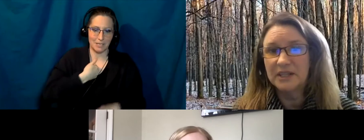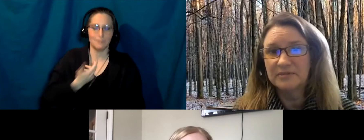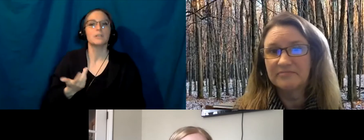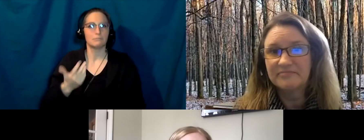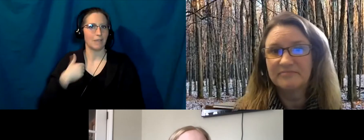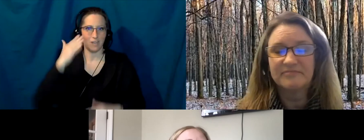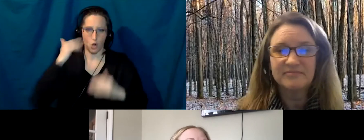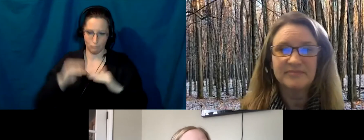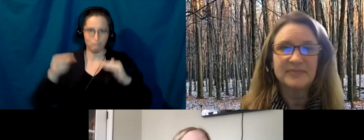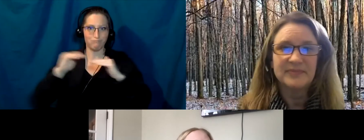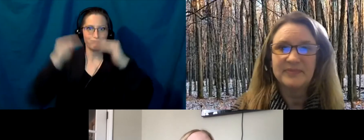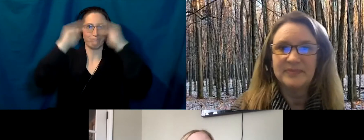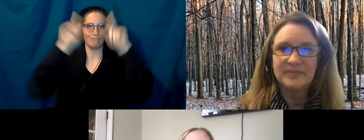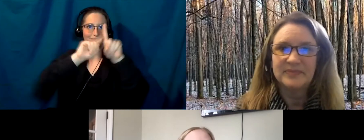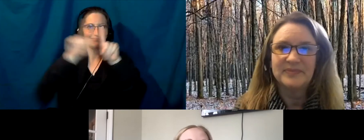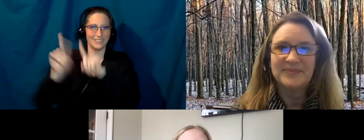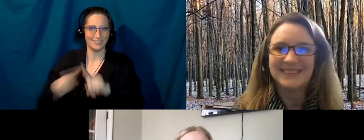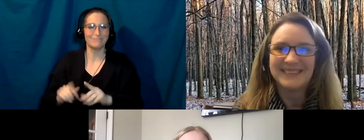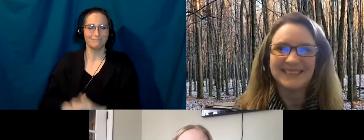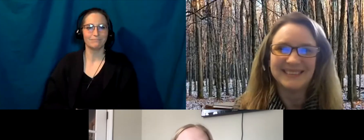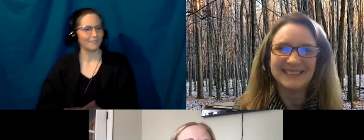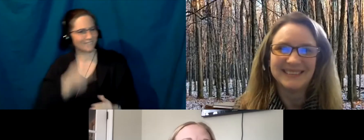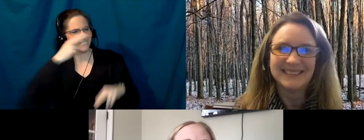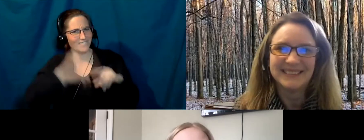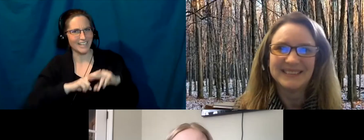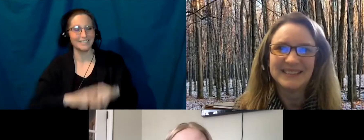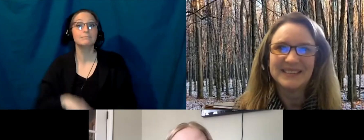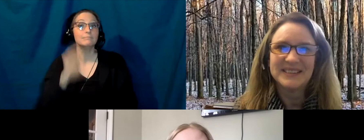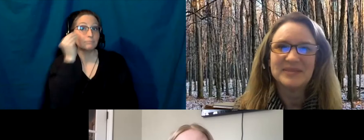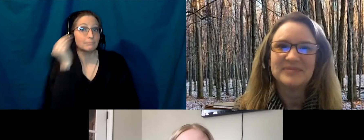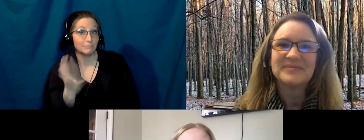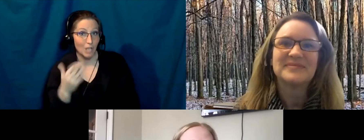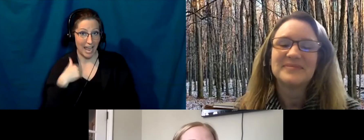Jolene: That sounds fun. A little fun fact. I knew Andrea a long time ago in job